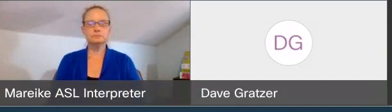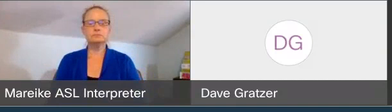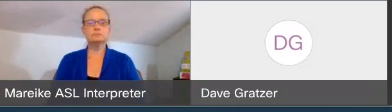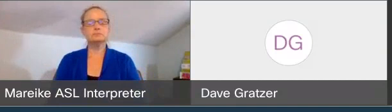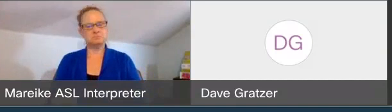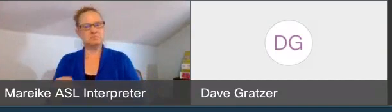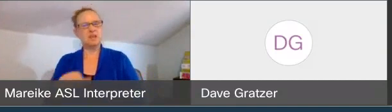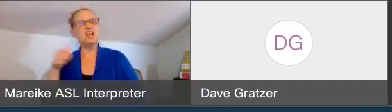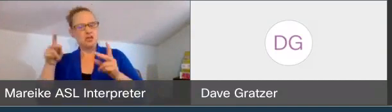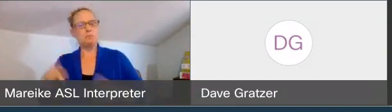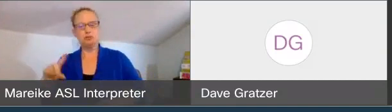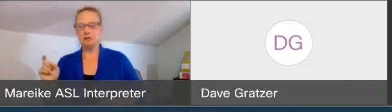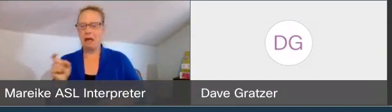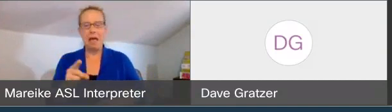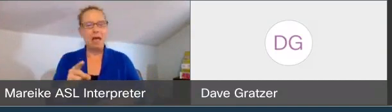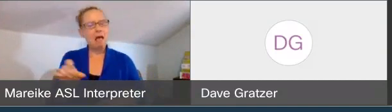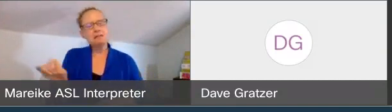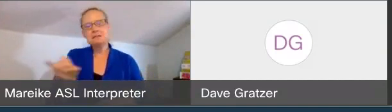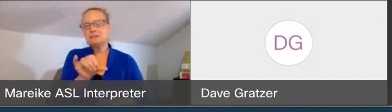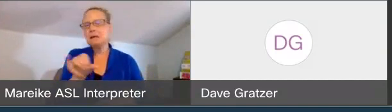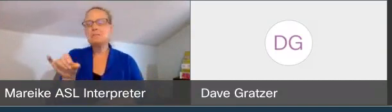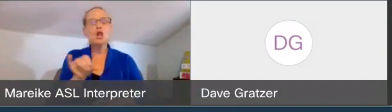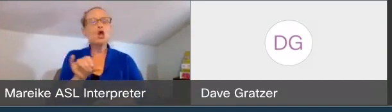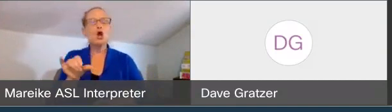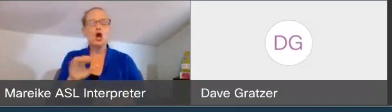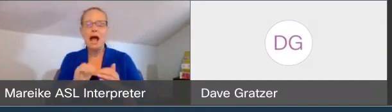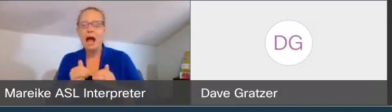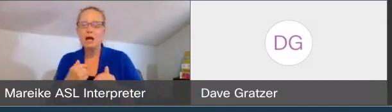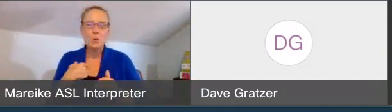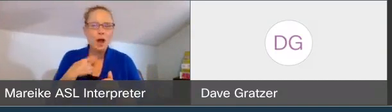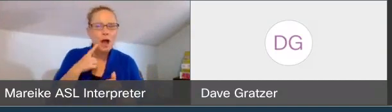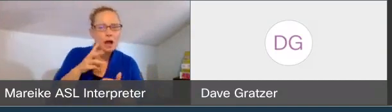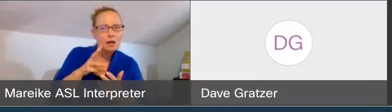would ask sort of in line with that sort of, how do I find out, if we have a FACT